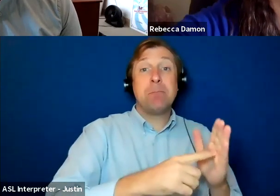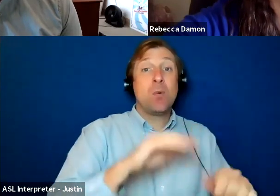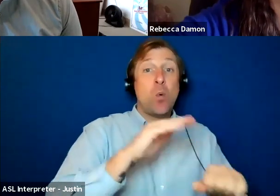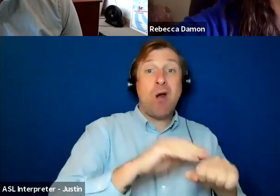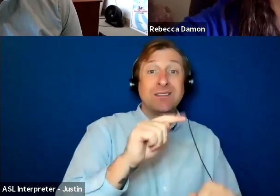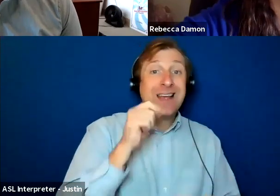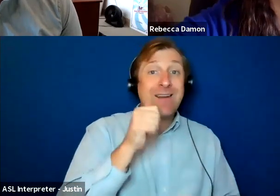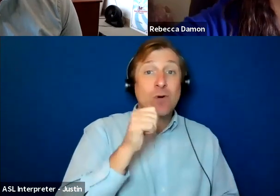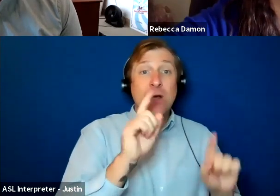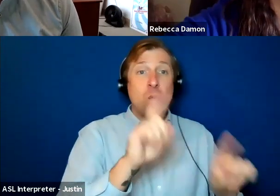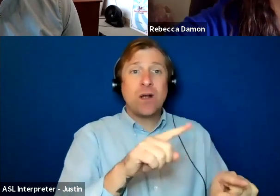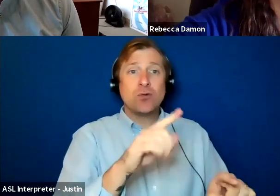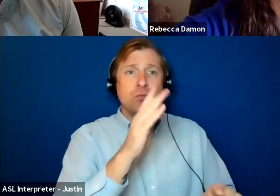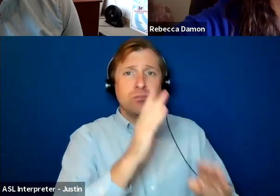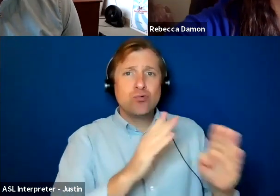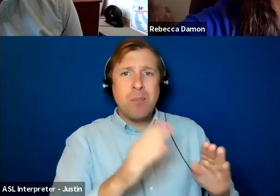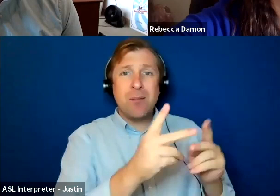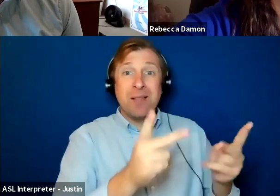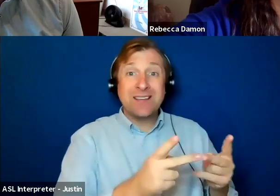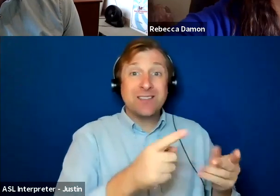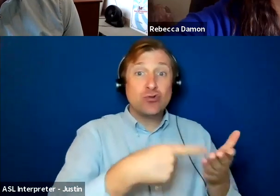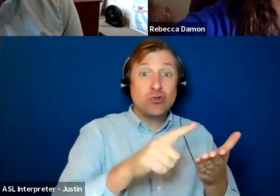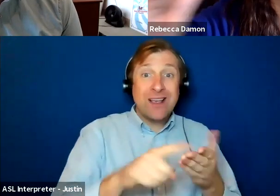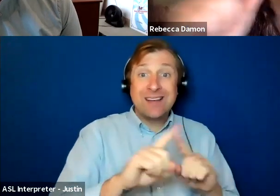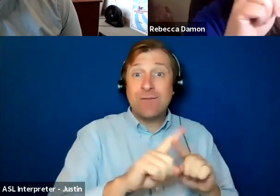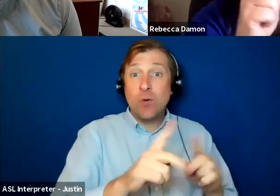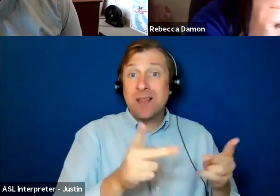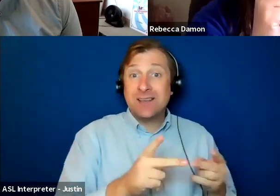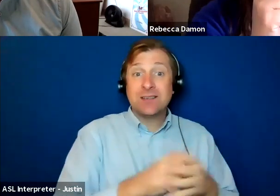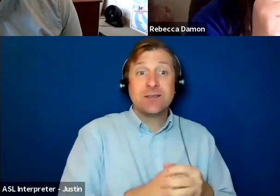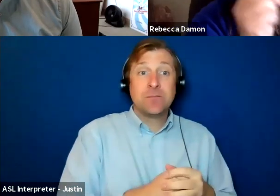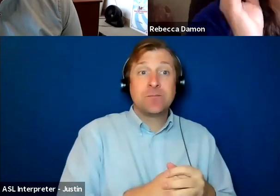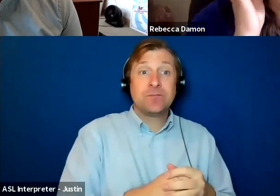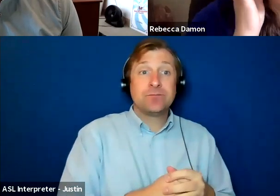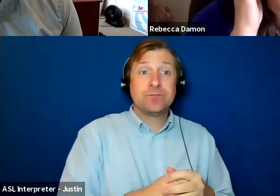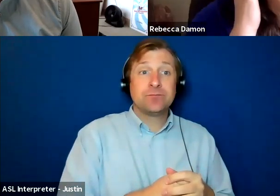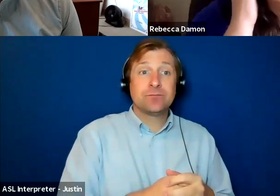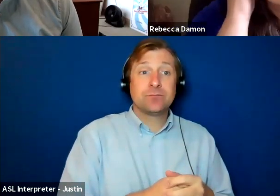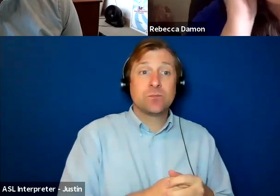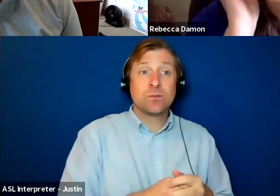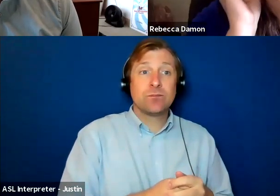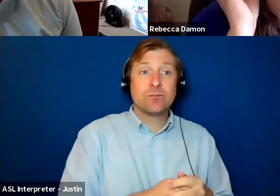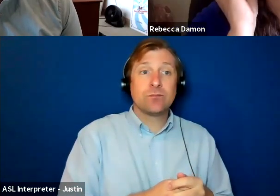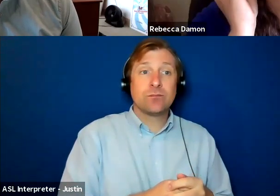going to trouble spots, proactively checking certain places. And so that's there, but really,